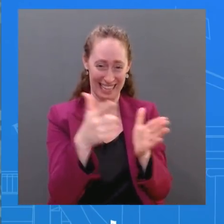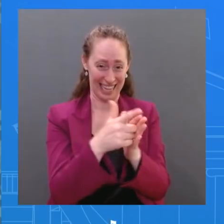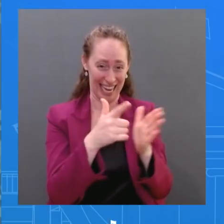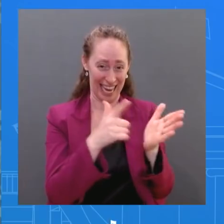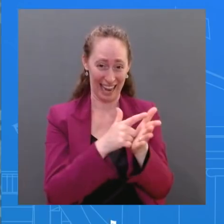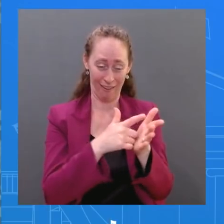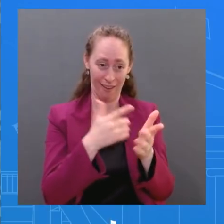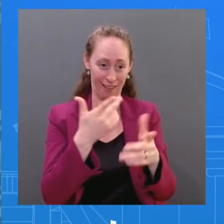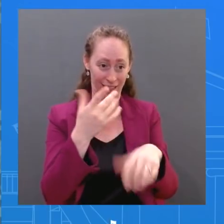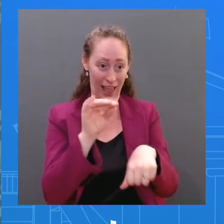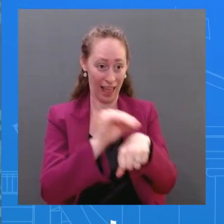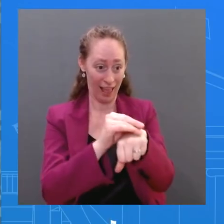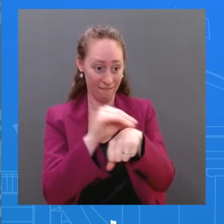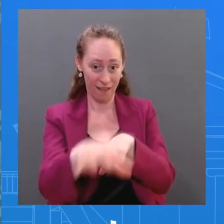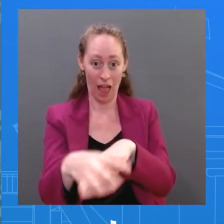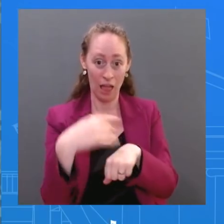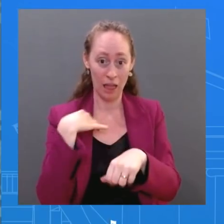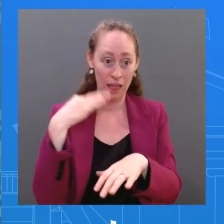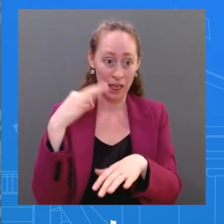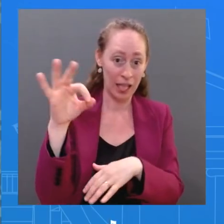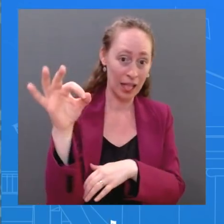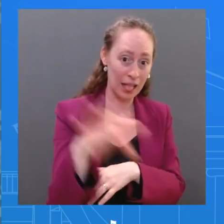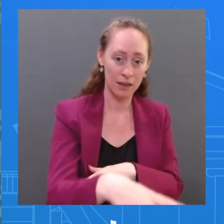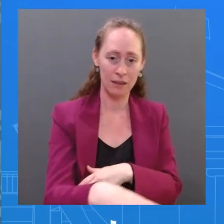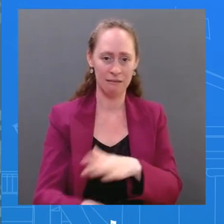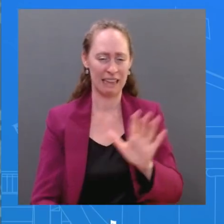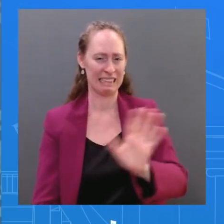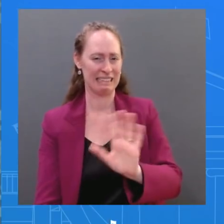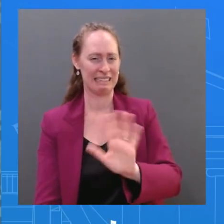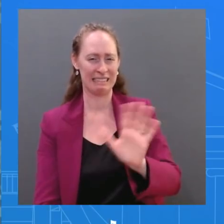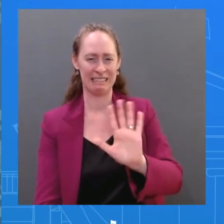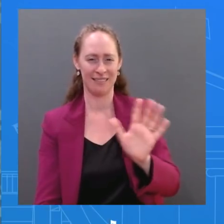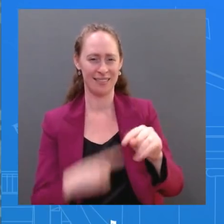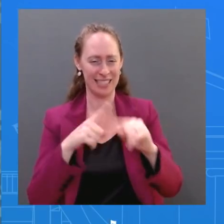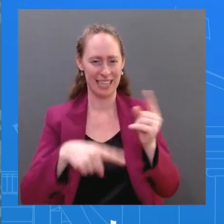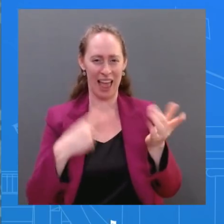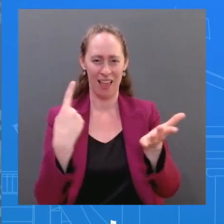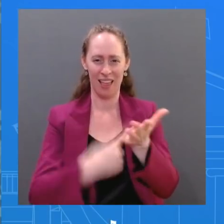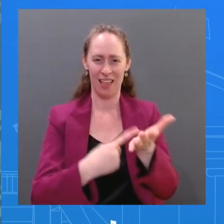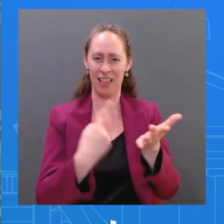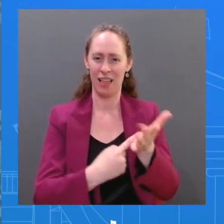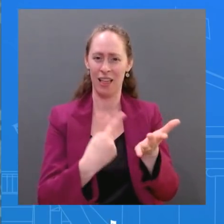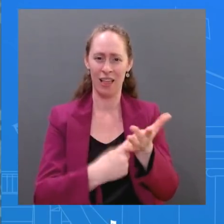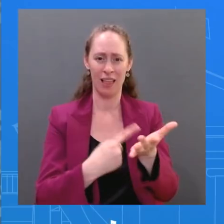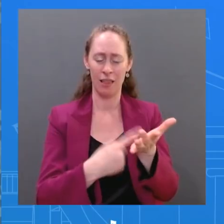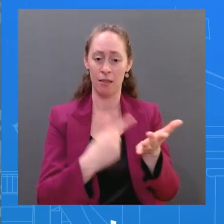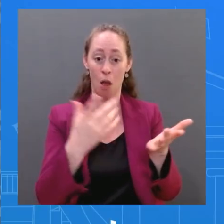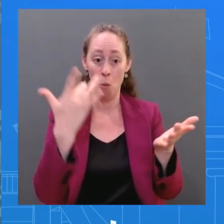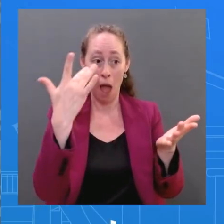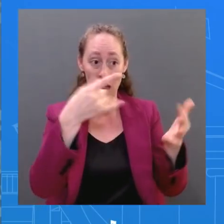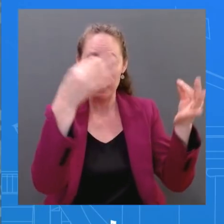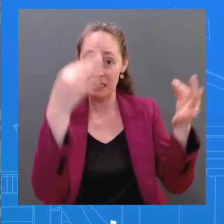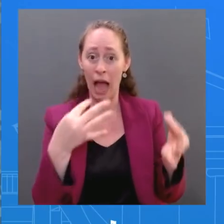I cannot speak to why the decision was made. I cannot speak to the minds of the Russian Federation.